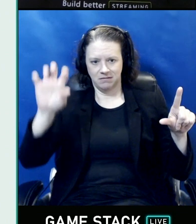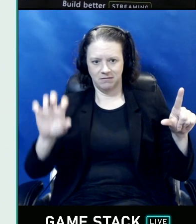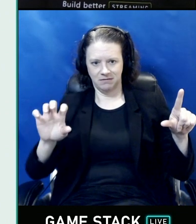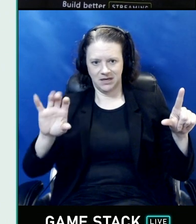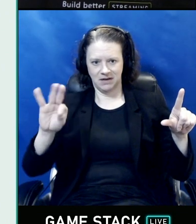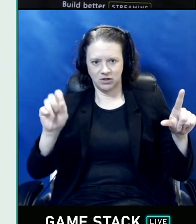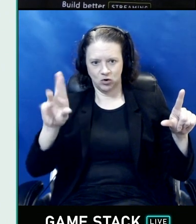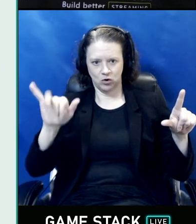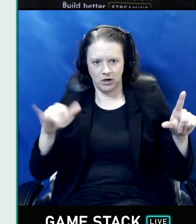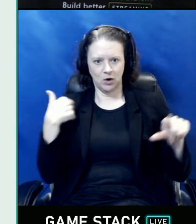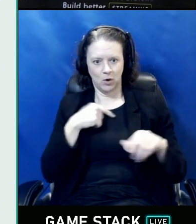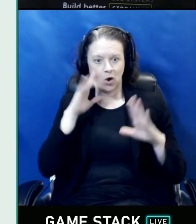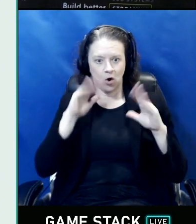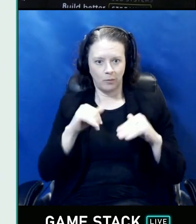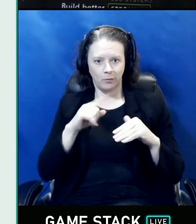to be interfered with from the joystick.